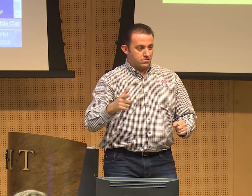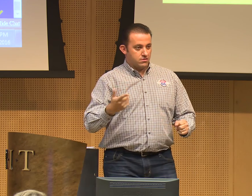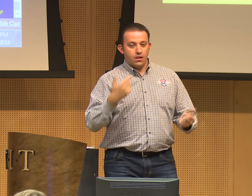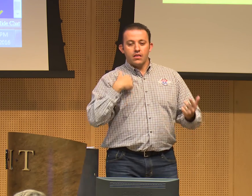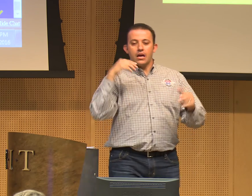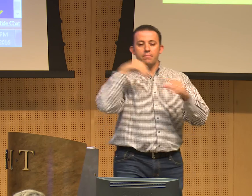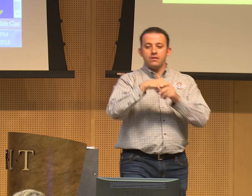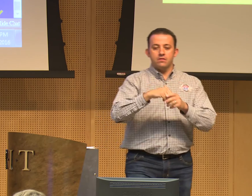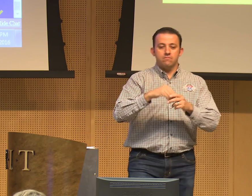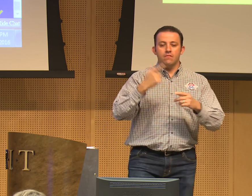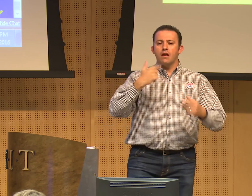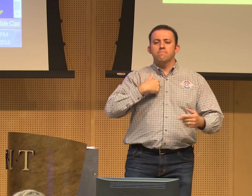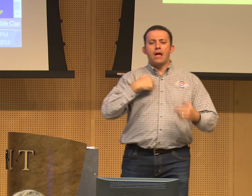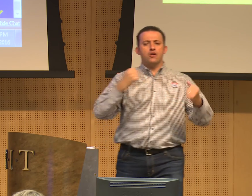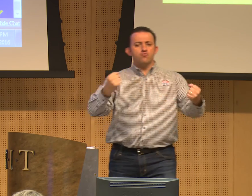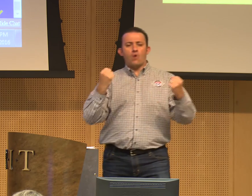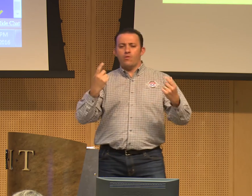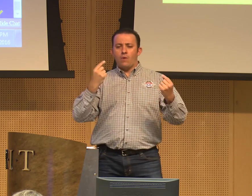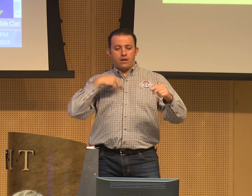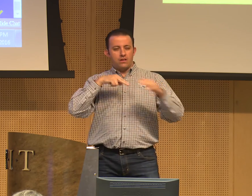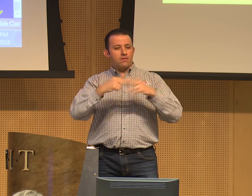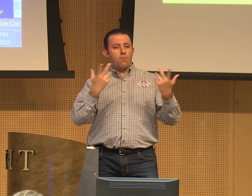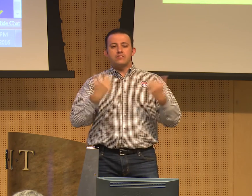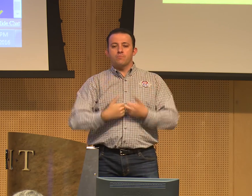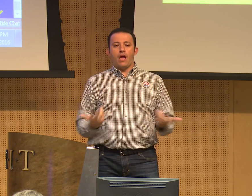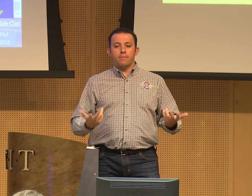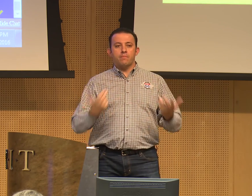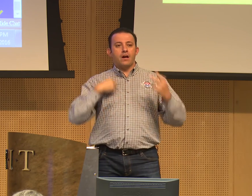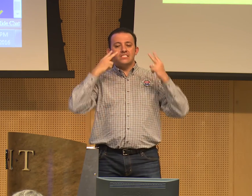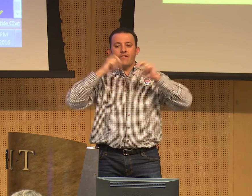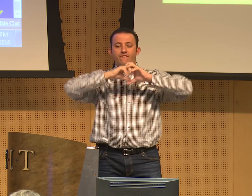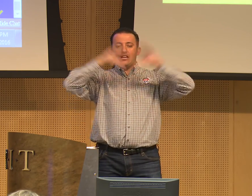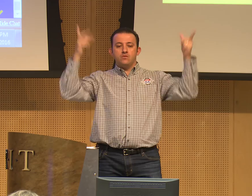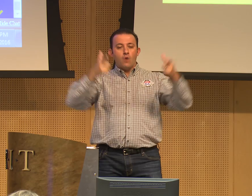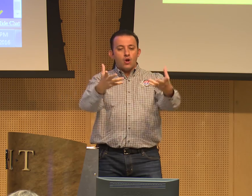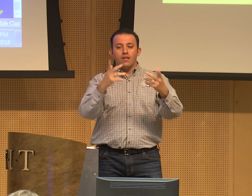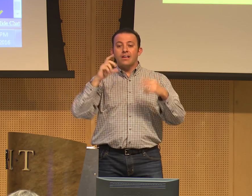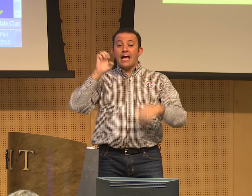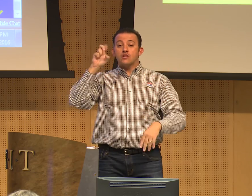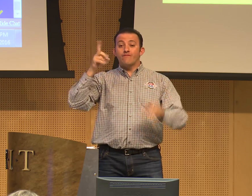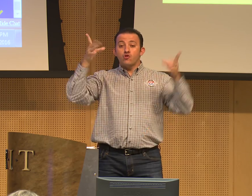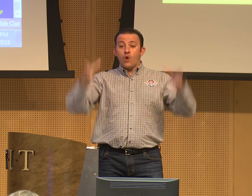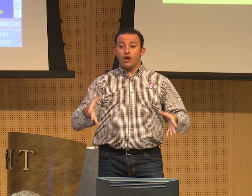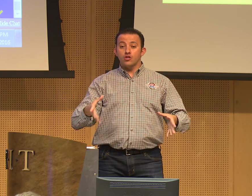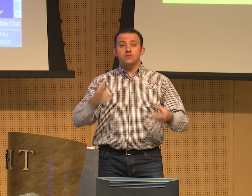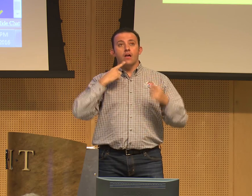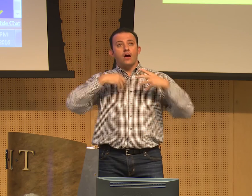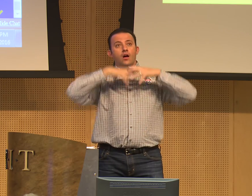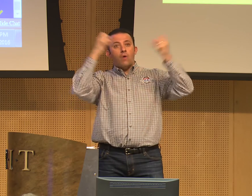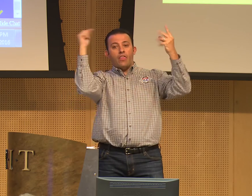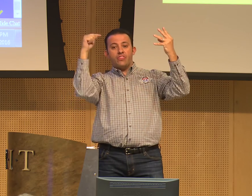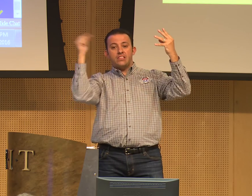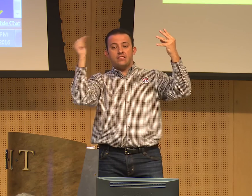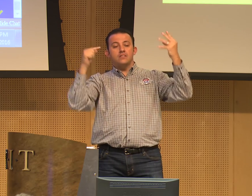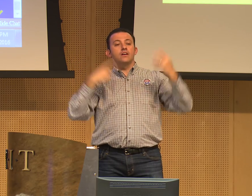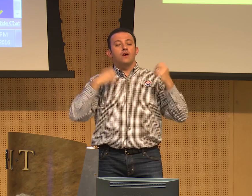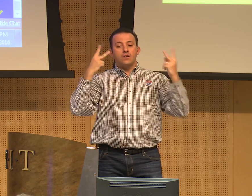after me coming into the picture. My strength is, "Like, what's the problem?" Creating a vision. We had an executive director who had all these dreams.